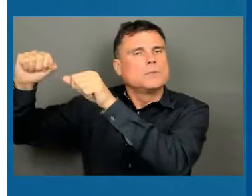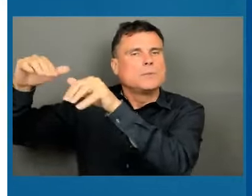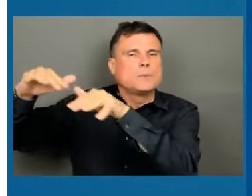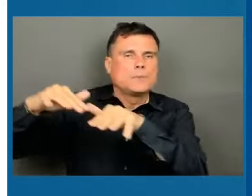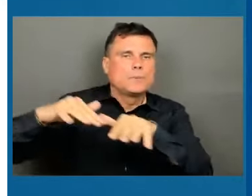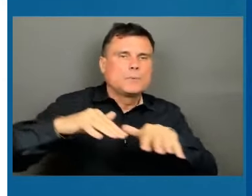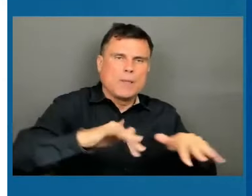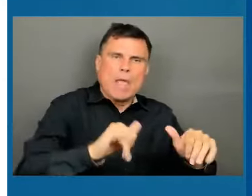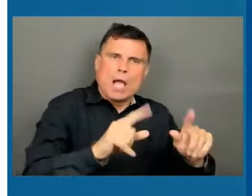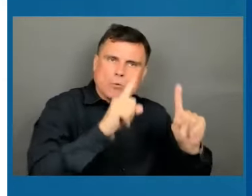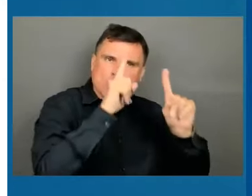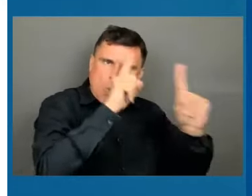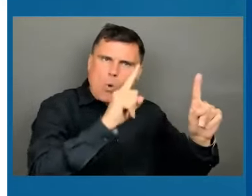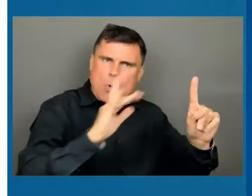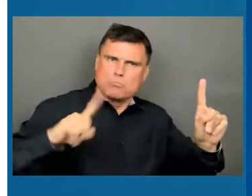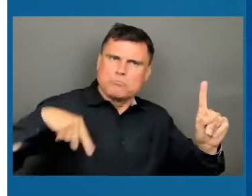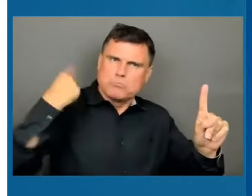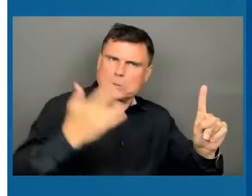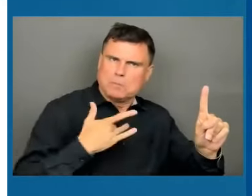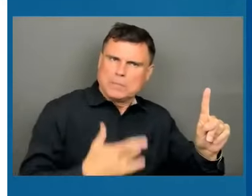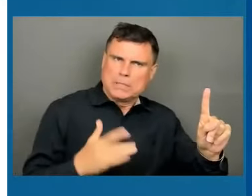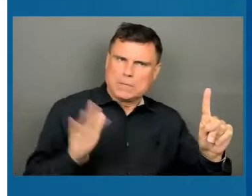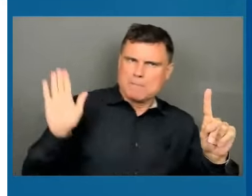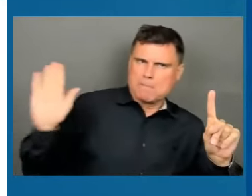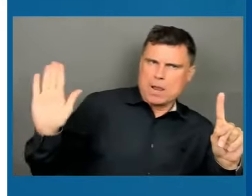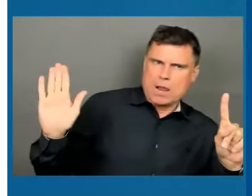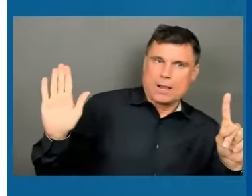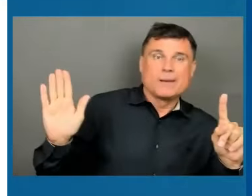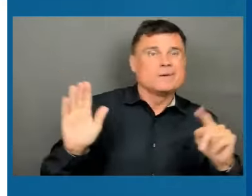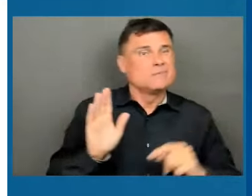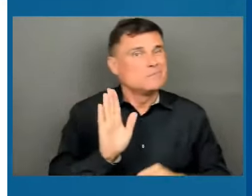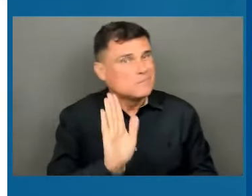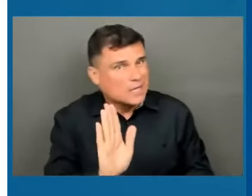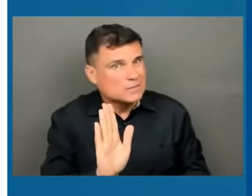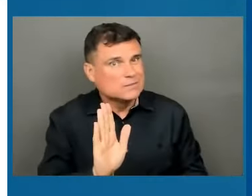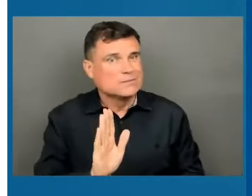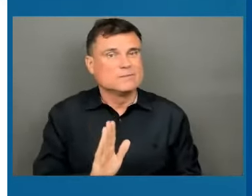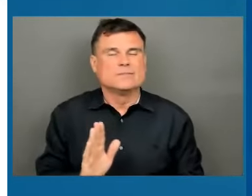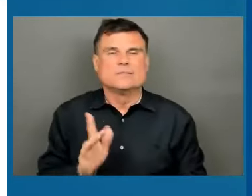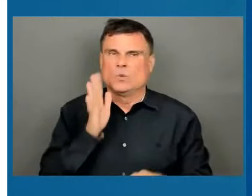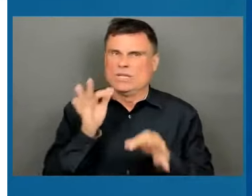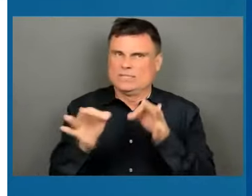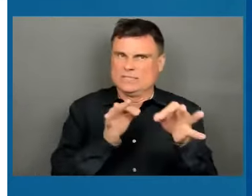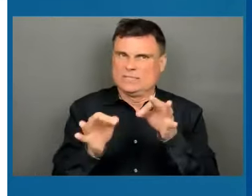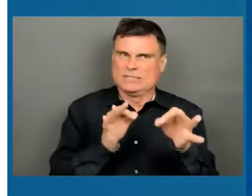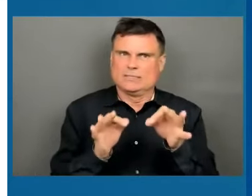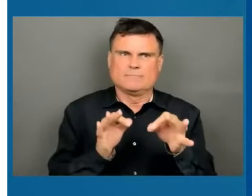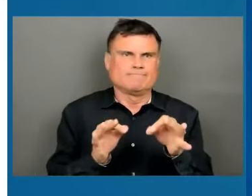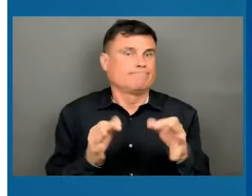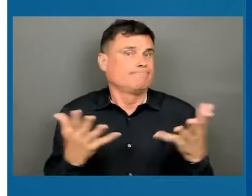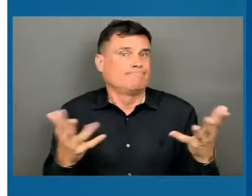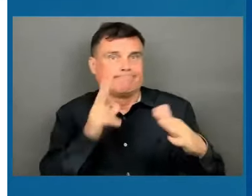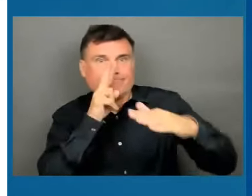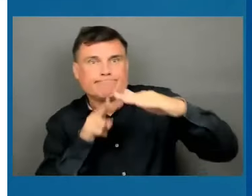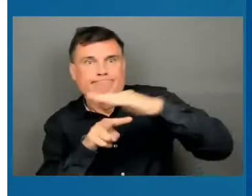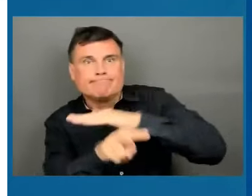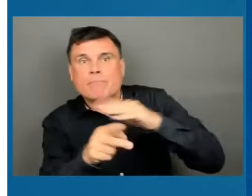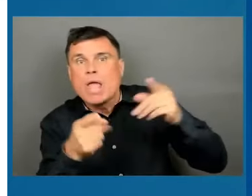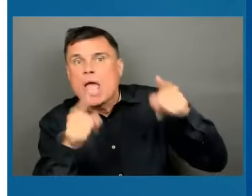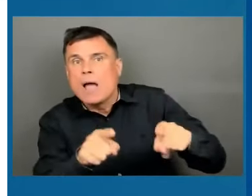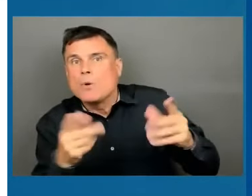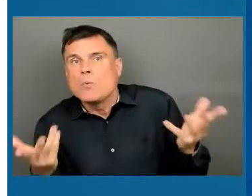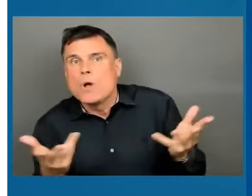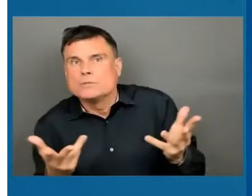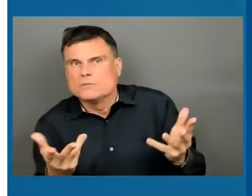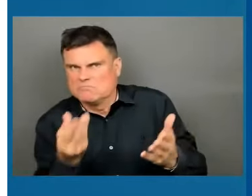heavy rain events that could be